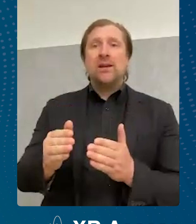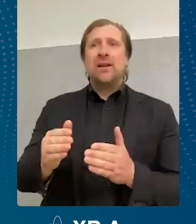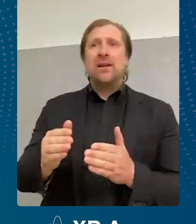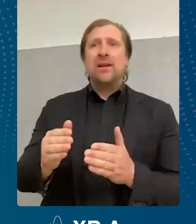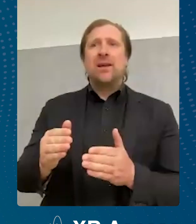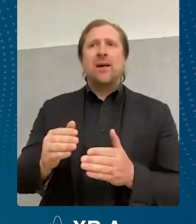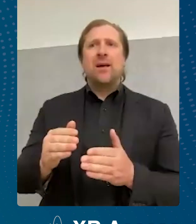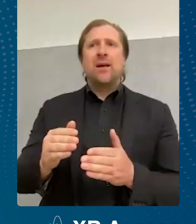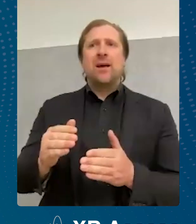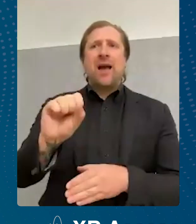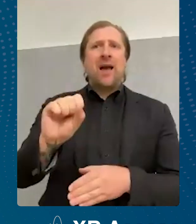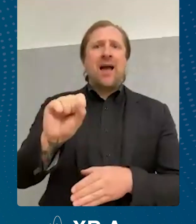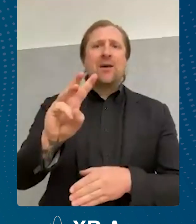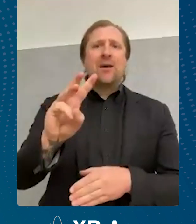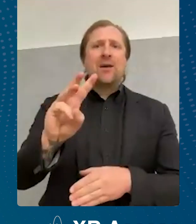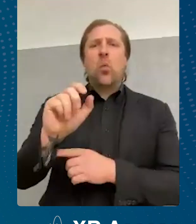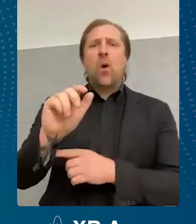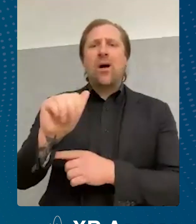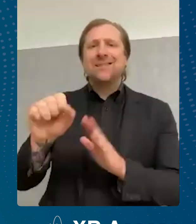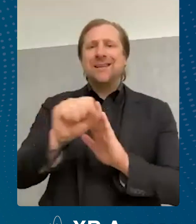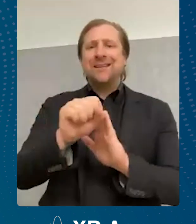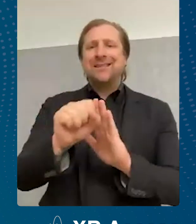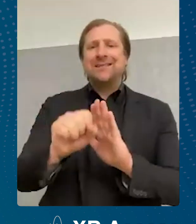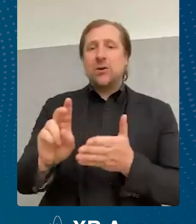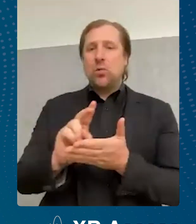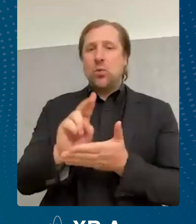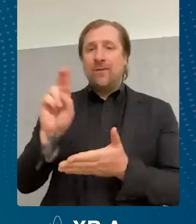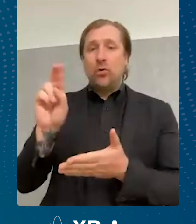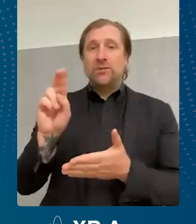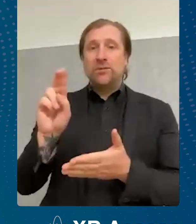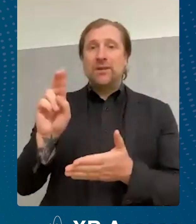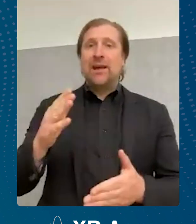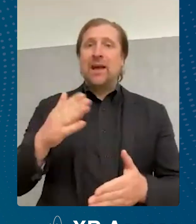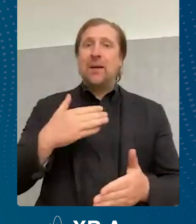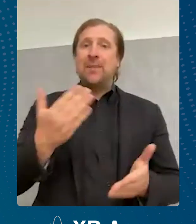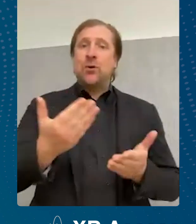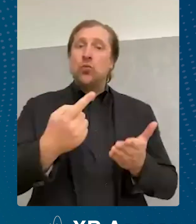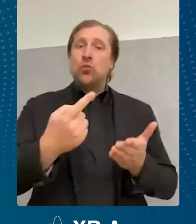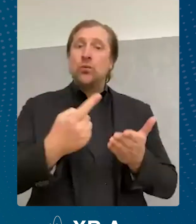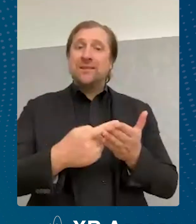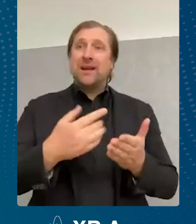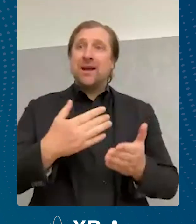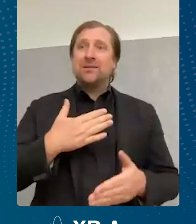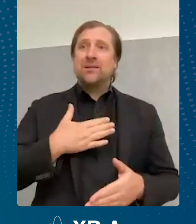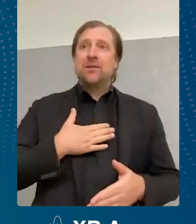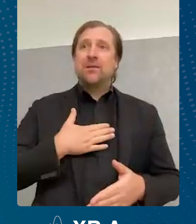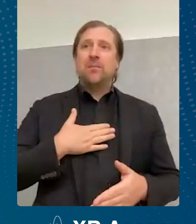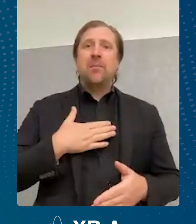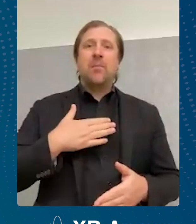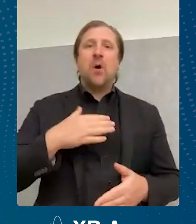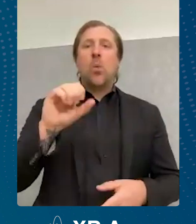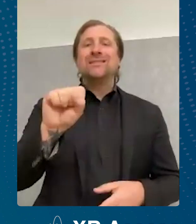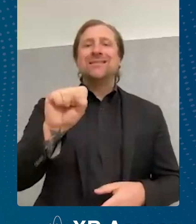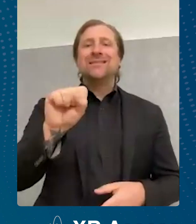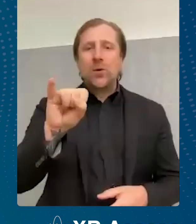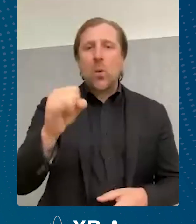And I'm here to talk about actually my thesis project, which is called Speakeasy